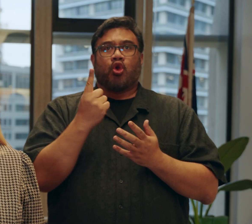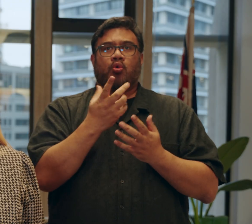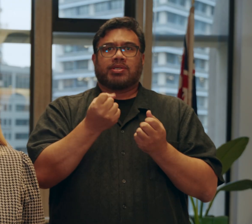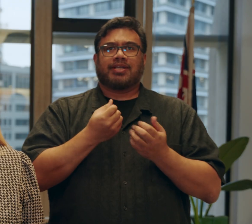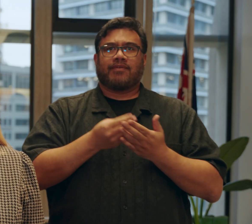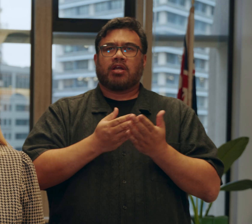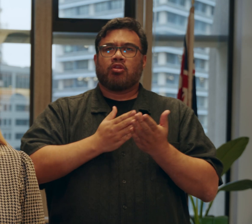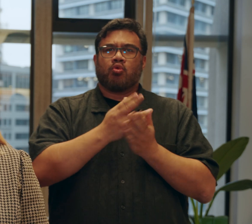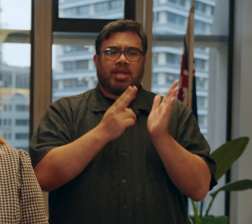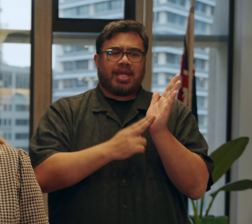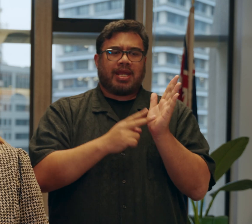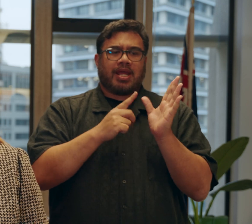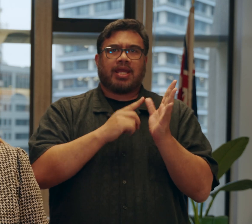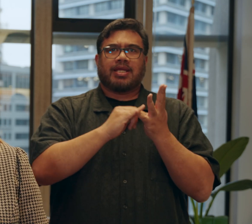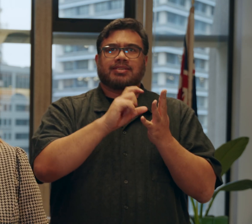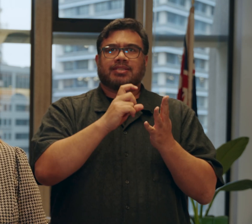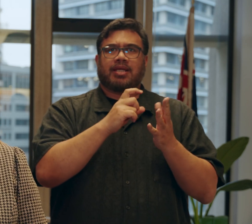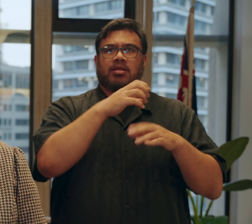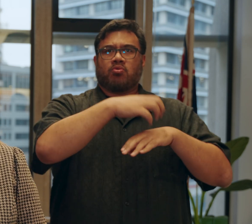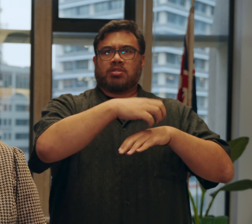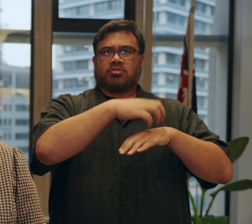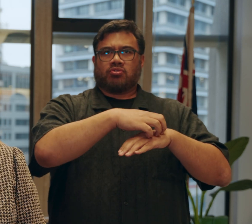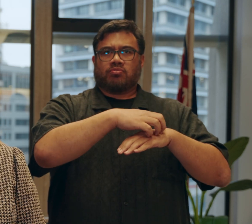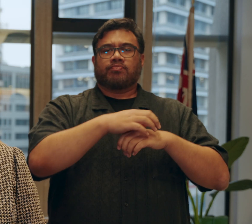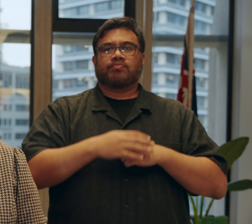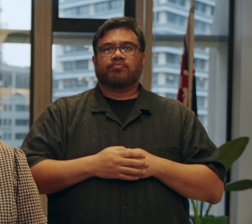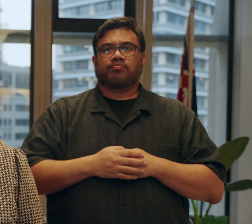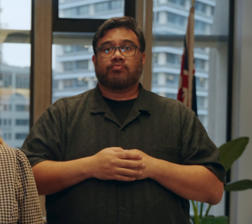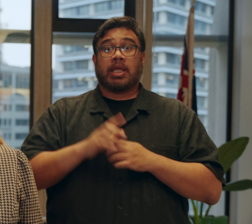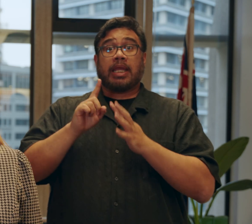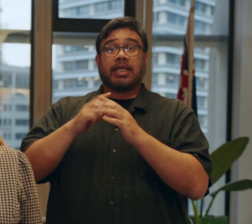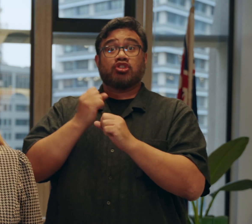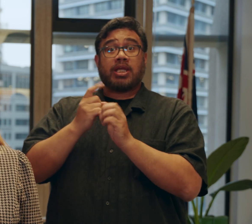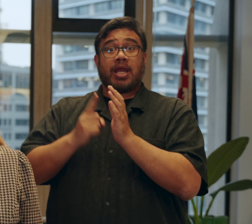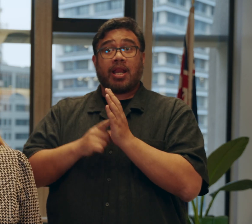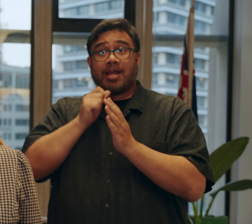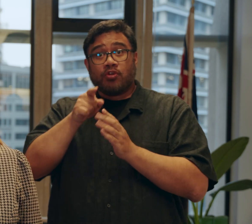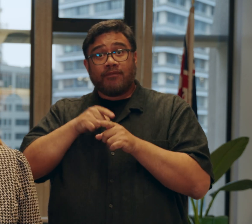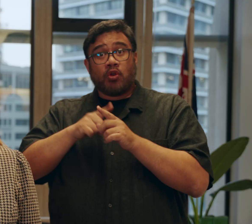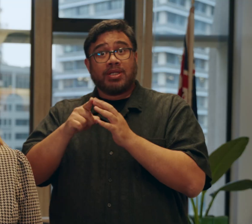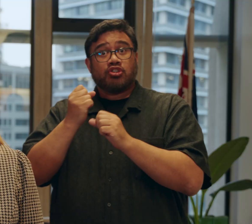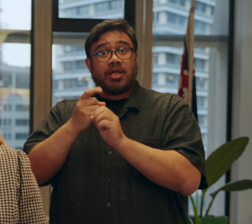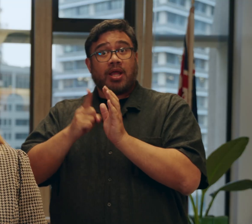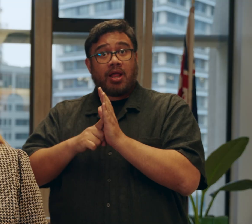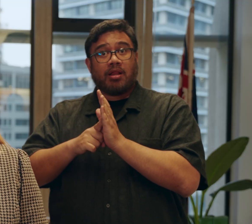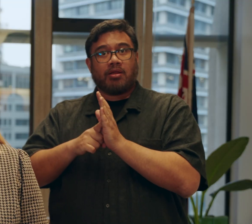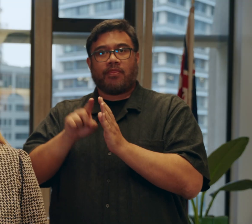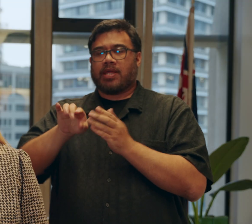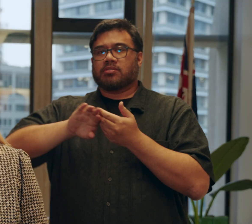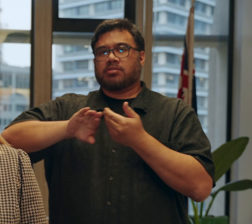through a needs assessment, service coordination organisation. EGL assessments were not included in the consultation,